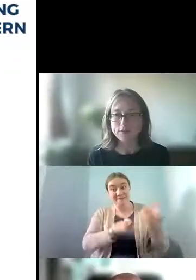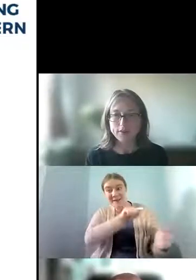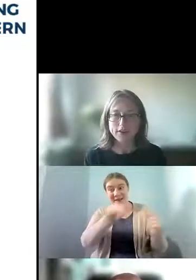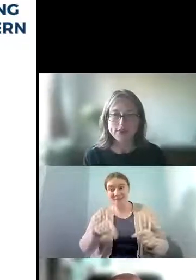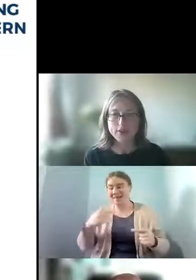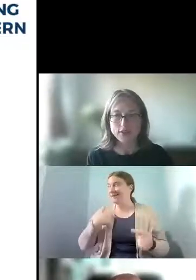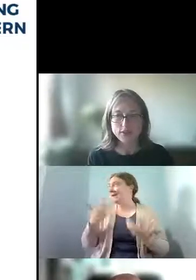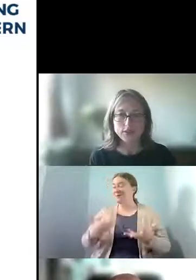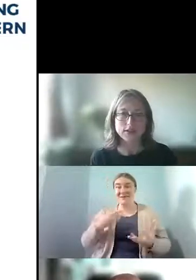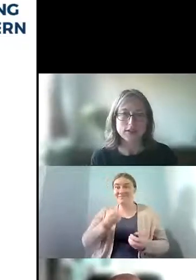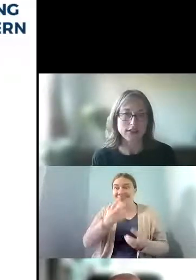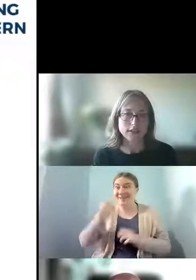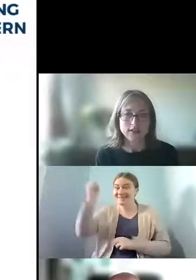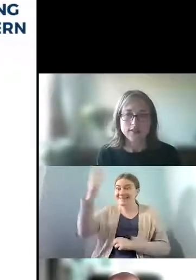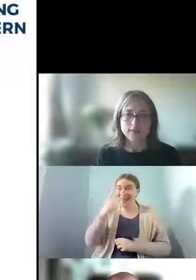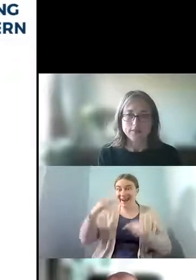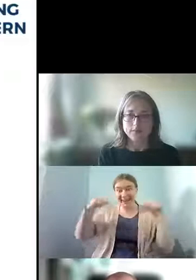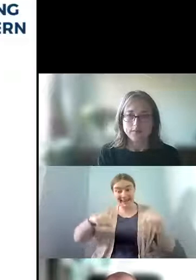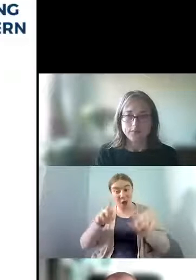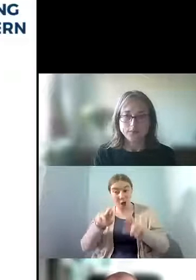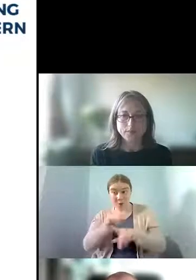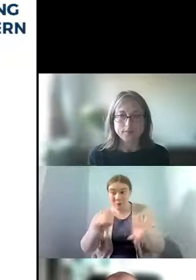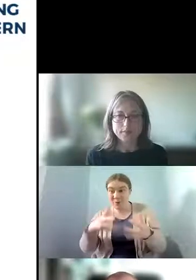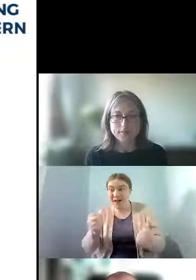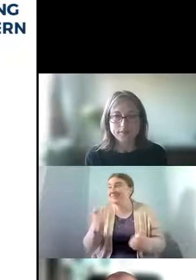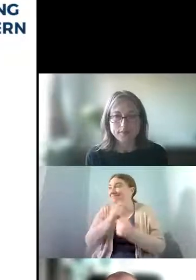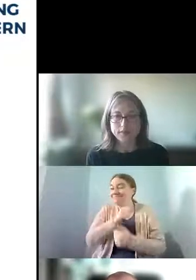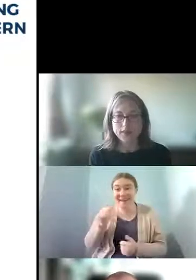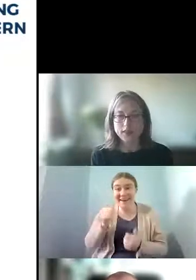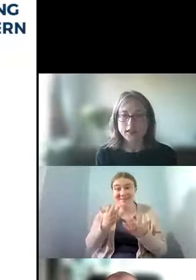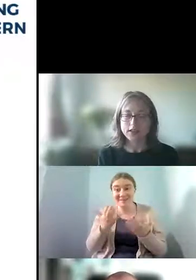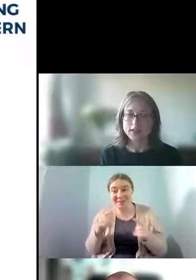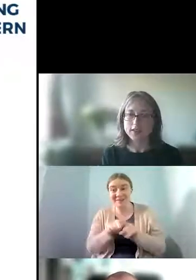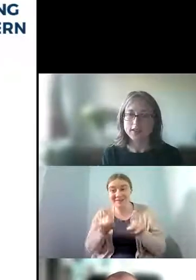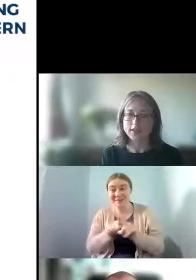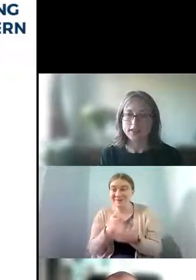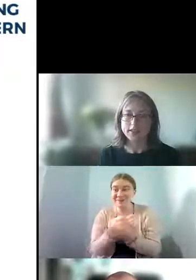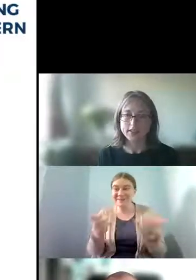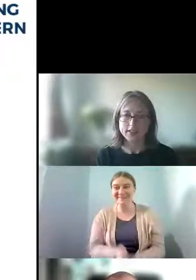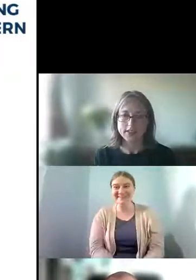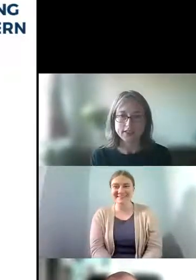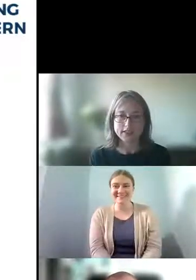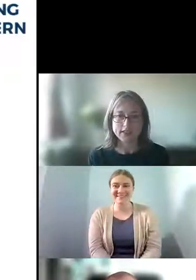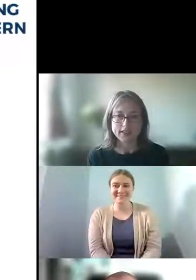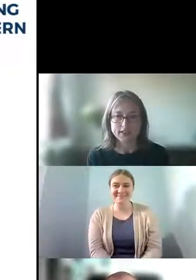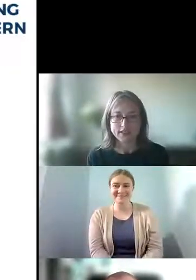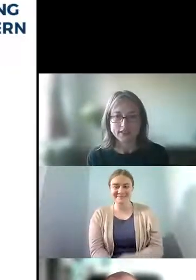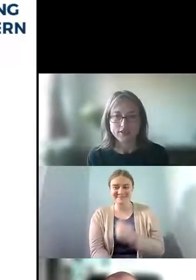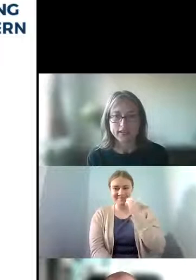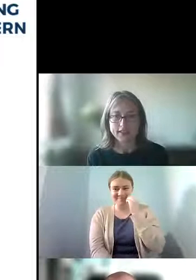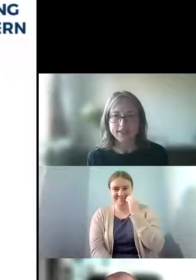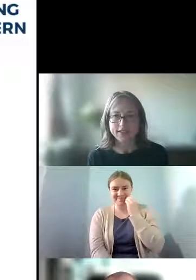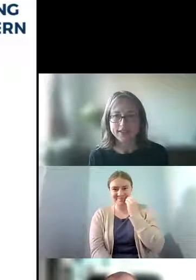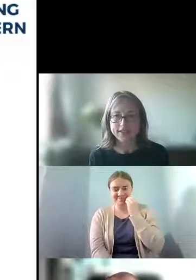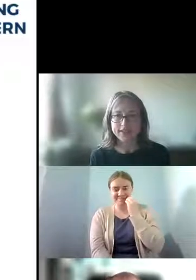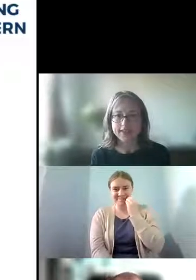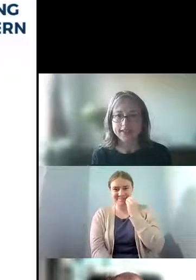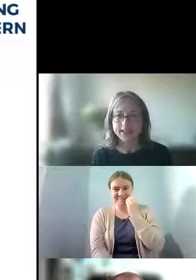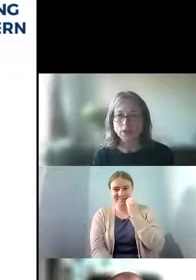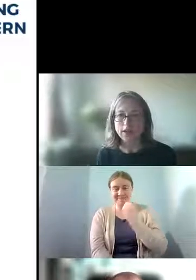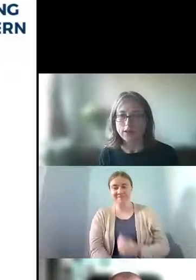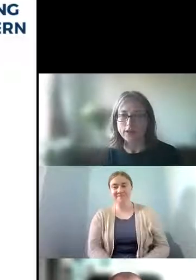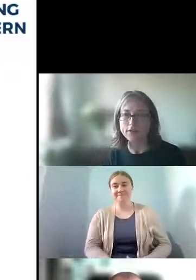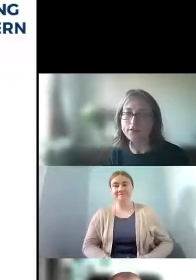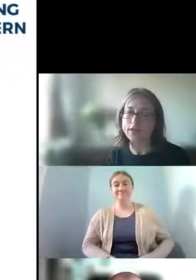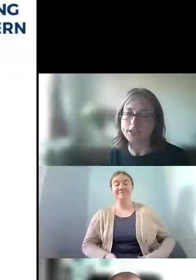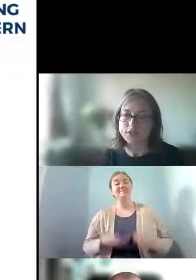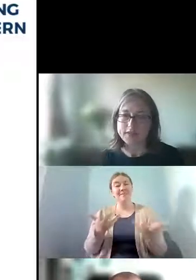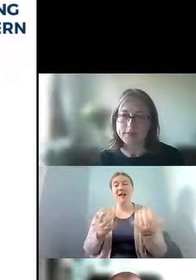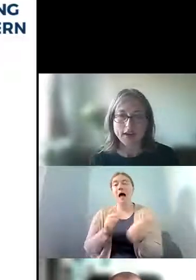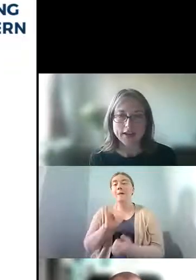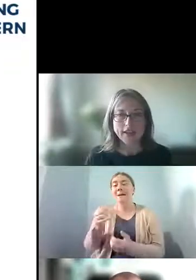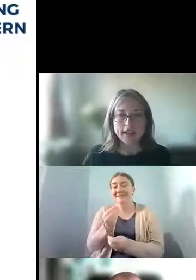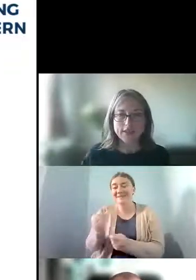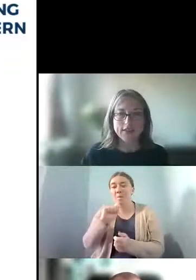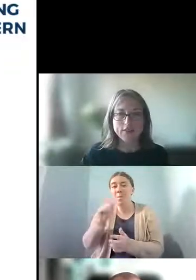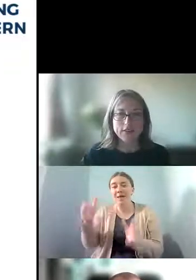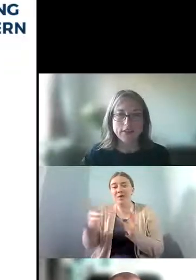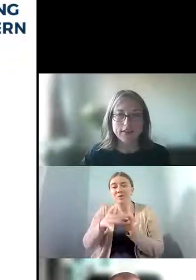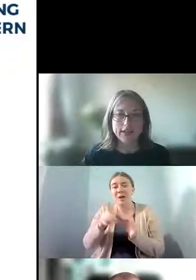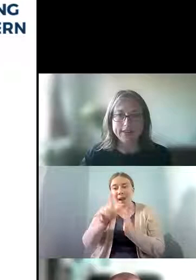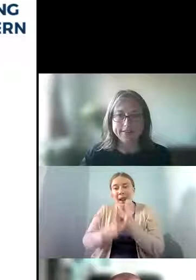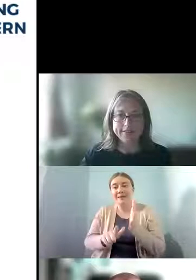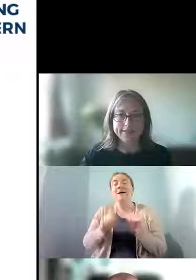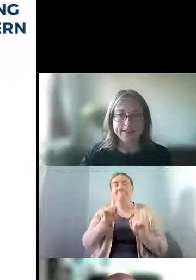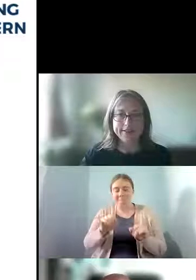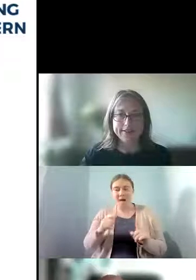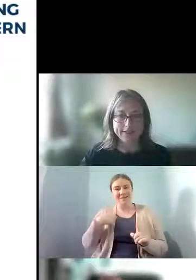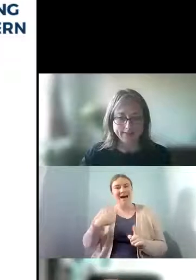nice weather too right well we may have a few late joiners but i think that we will get started just